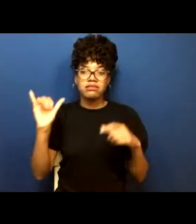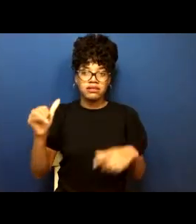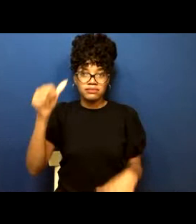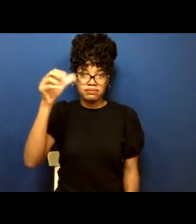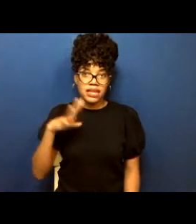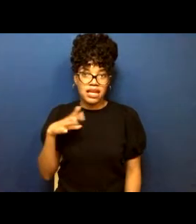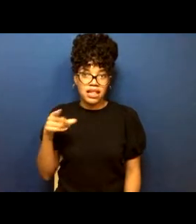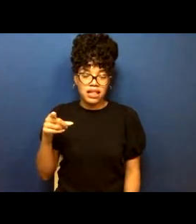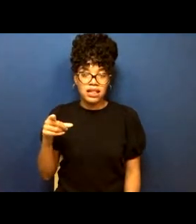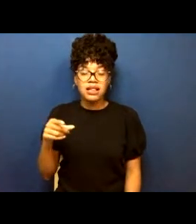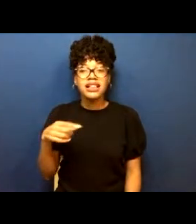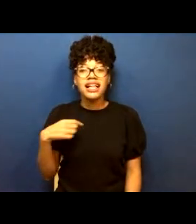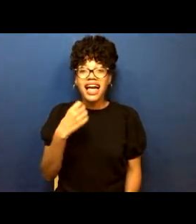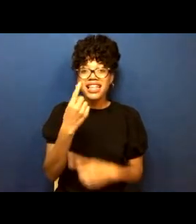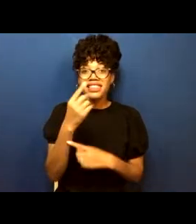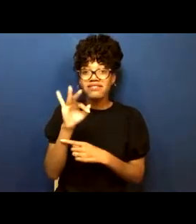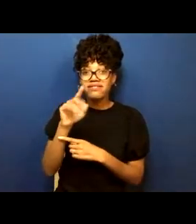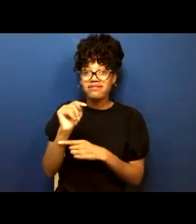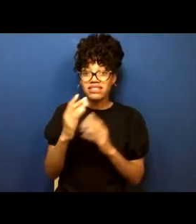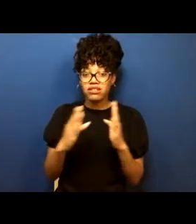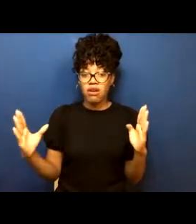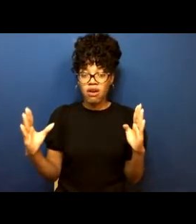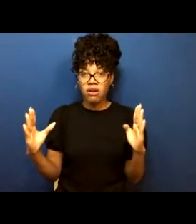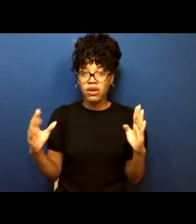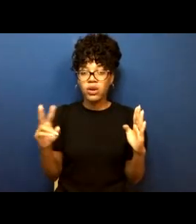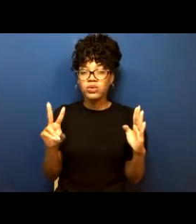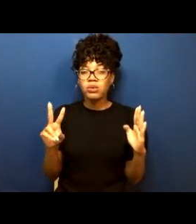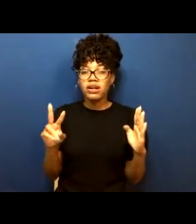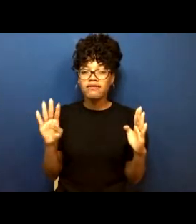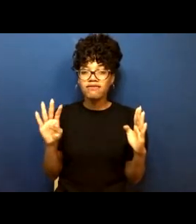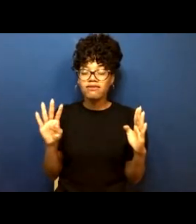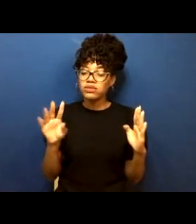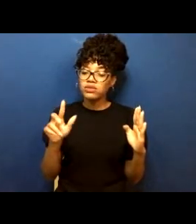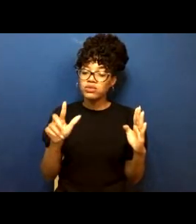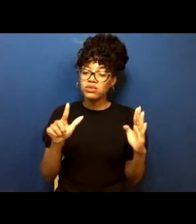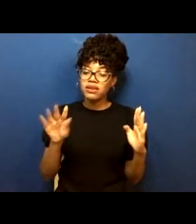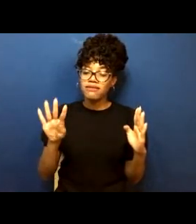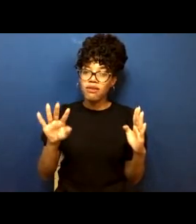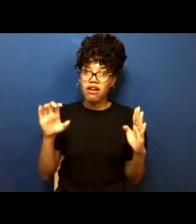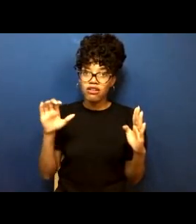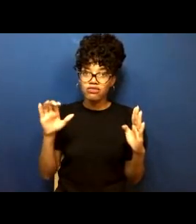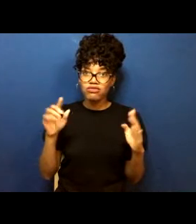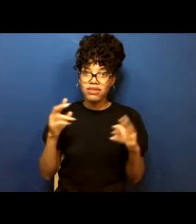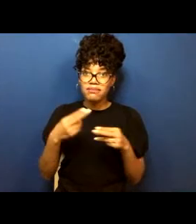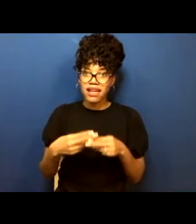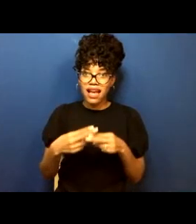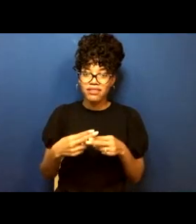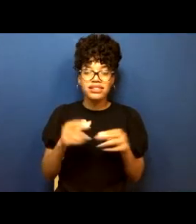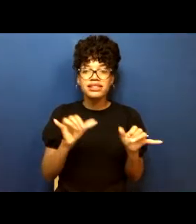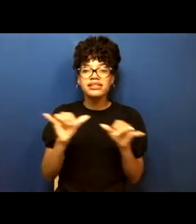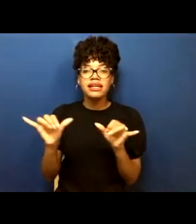and can weigh up to 2,400 pounds. And that's about the same size as a Fiat 500 or a small car.